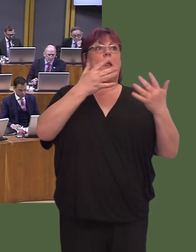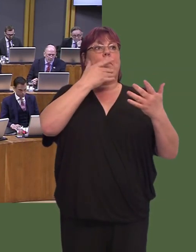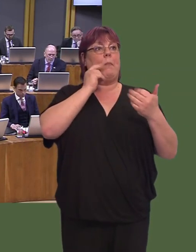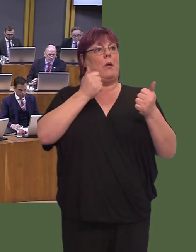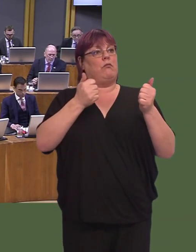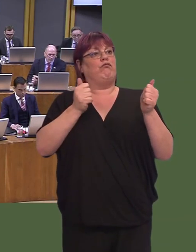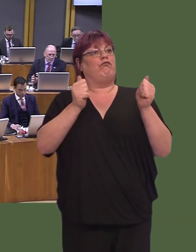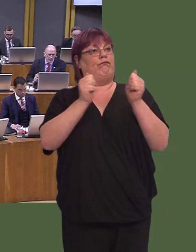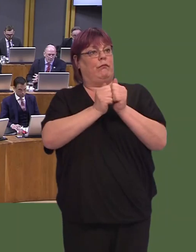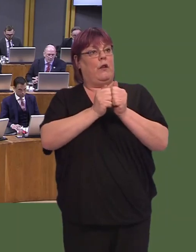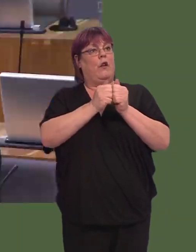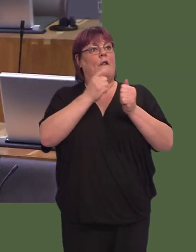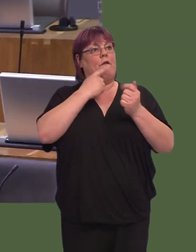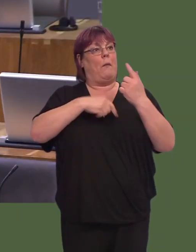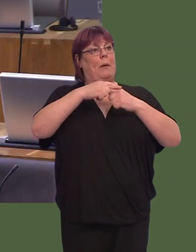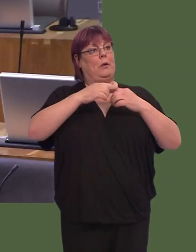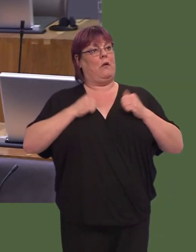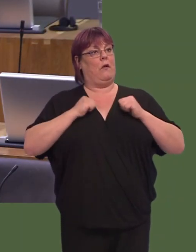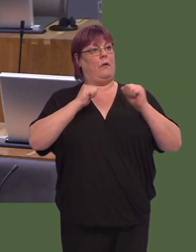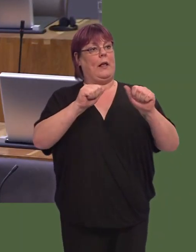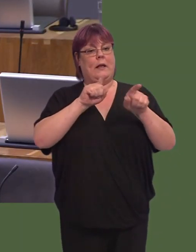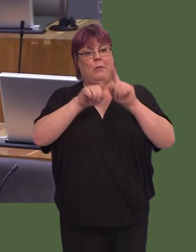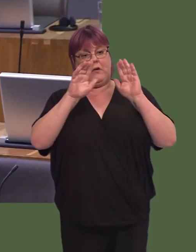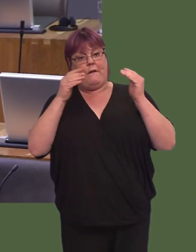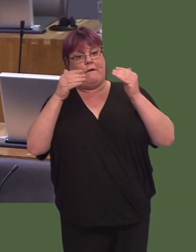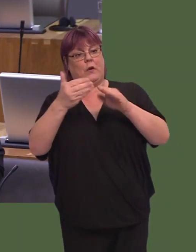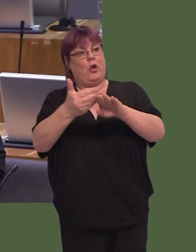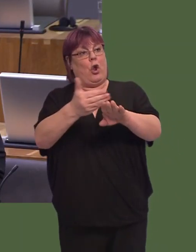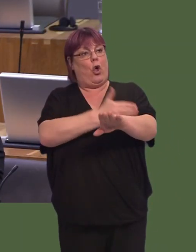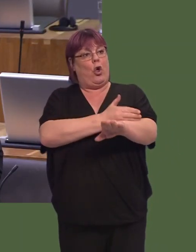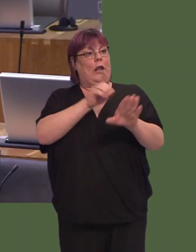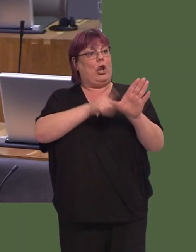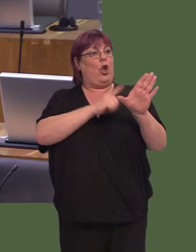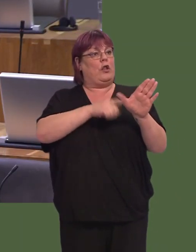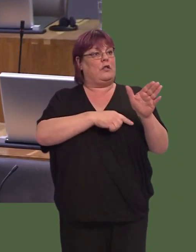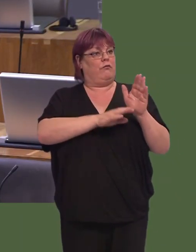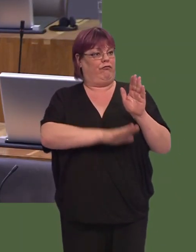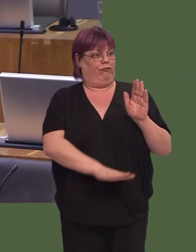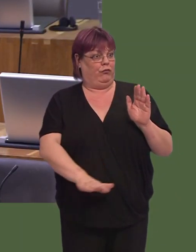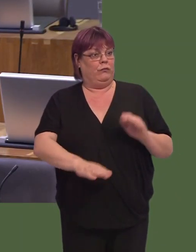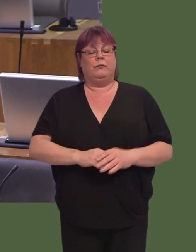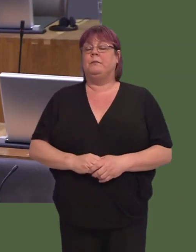in 'Prosperity for All', including our focus on early years. Jenny Rathbone AM: Thank you very much for that.